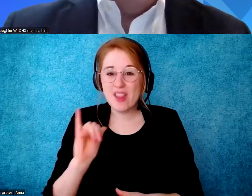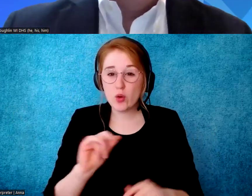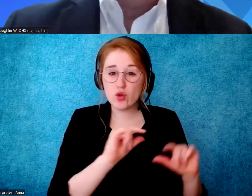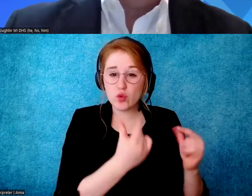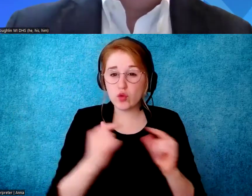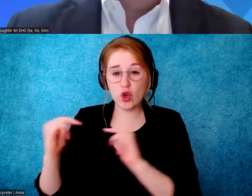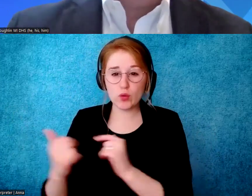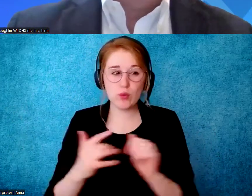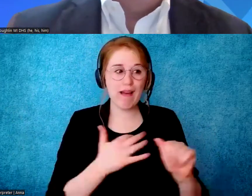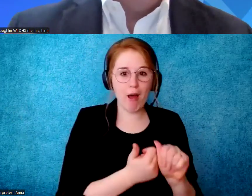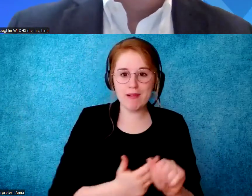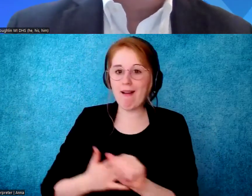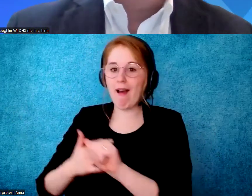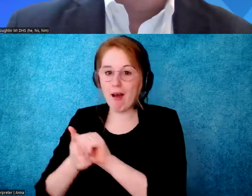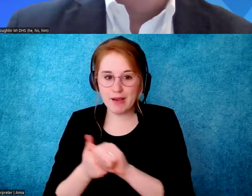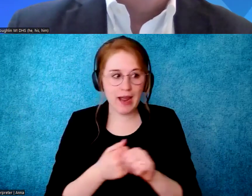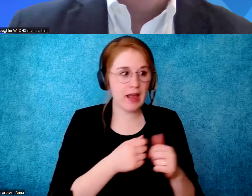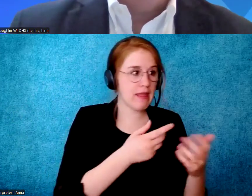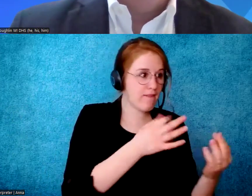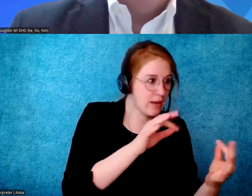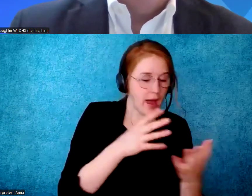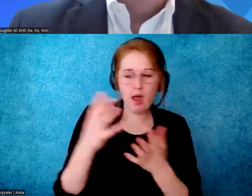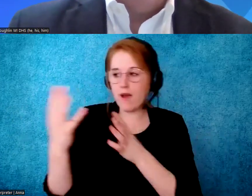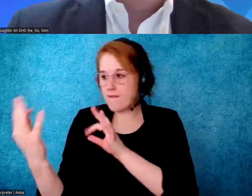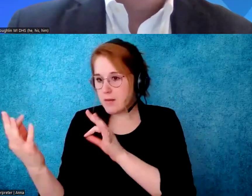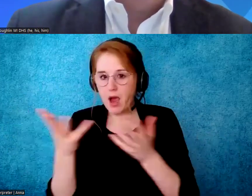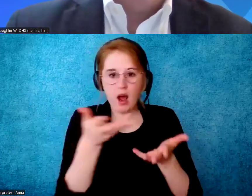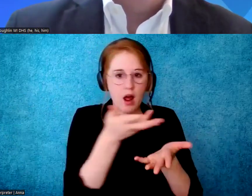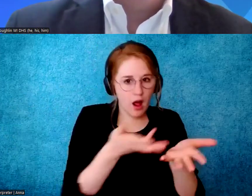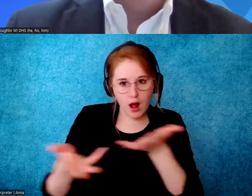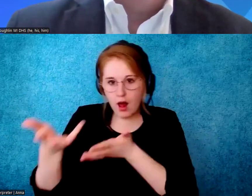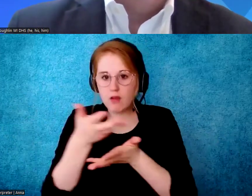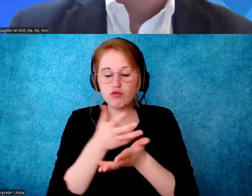where we're at in the process and getting constant feedback. So it's a critical, critical group for us.